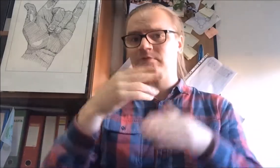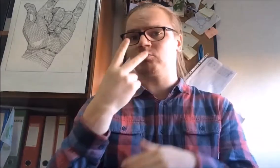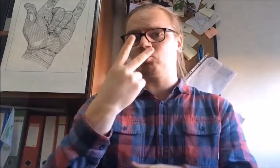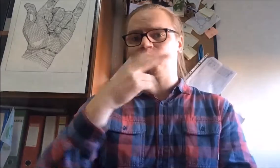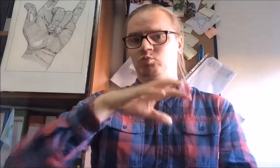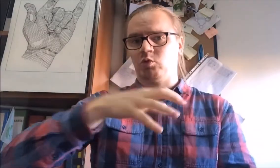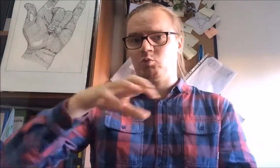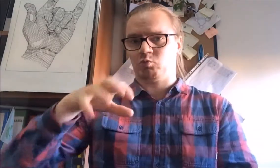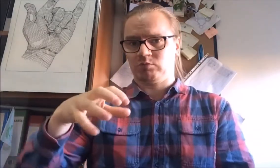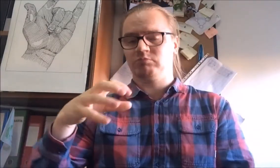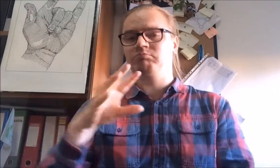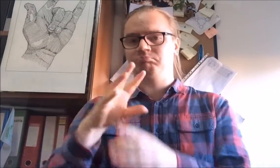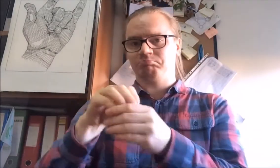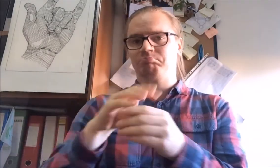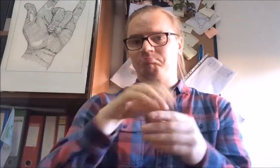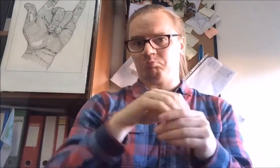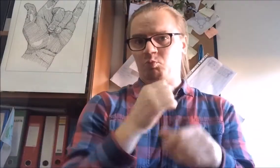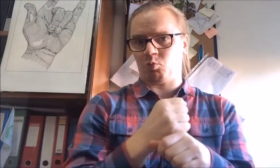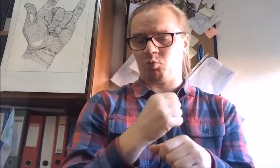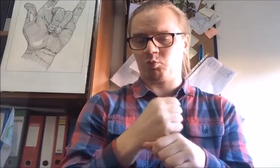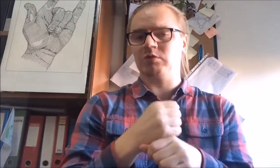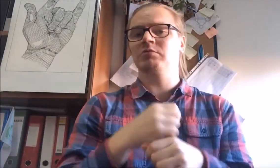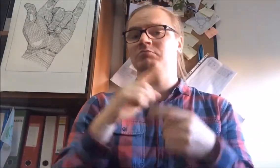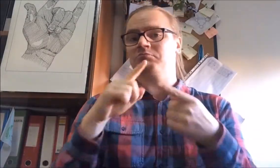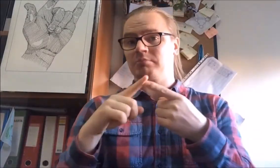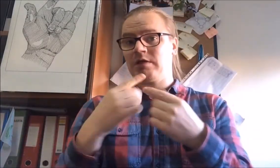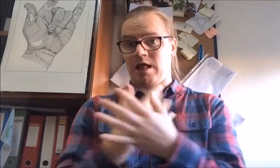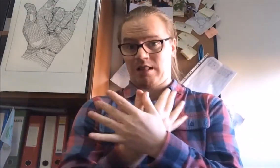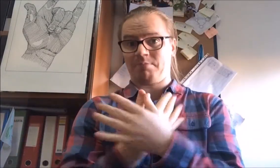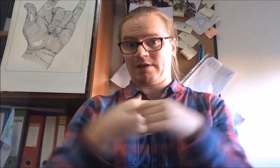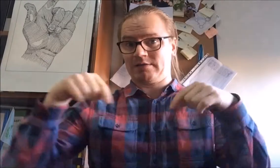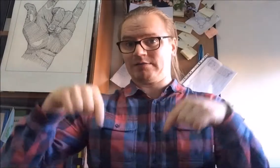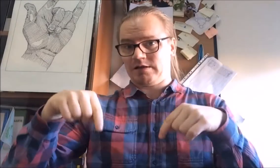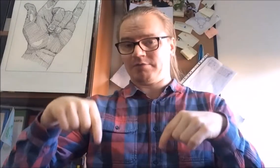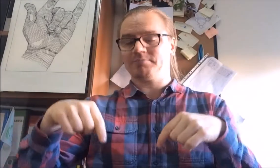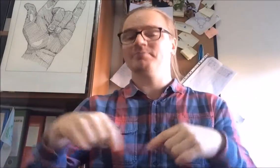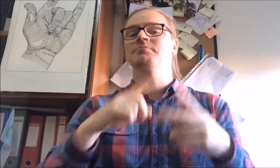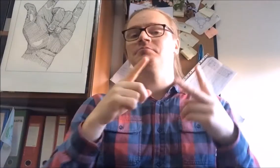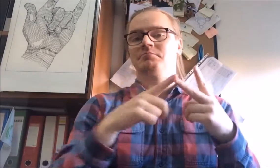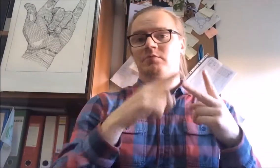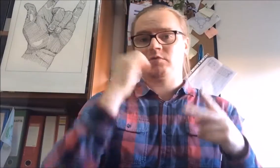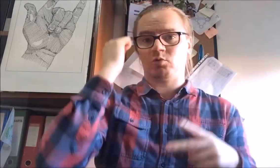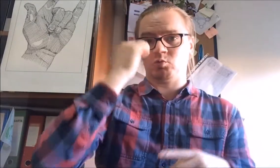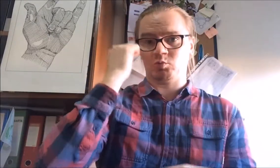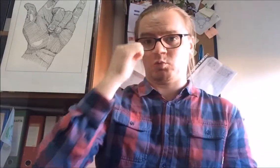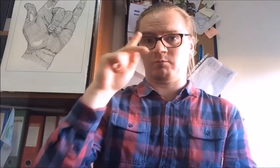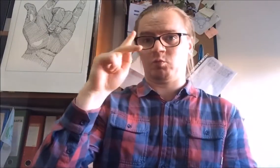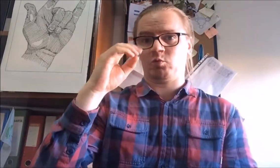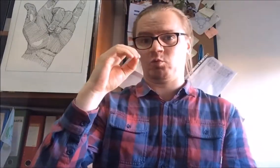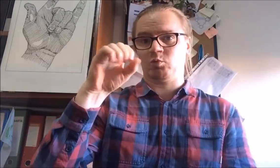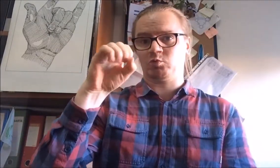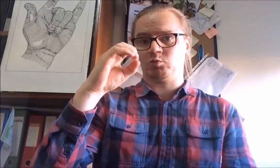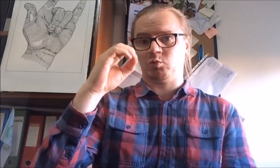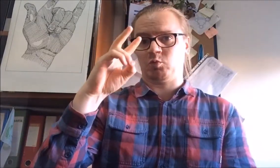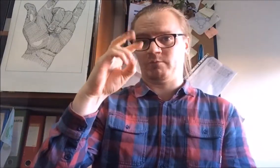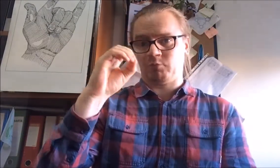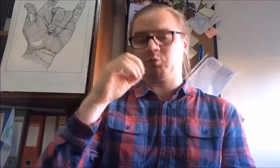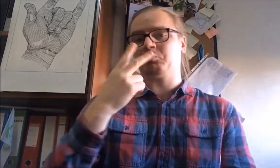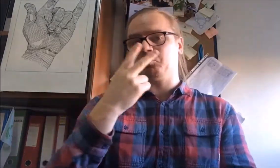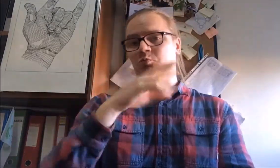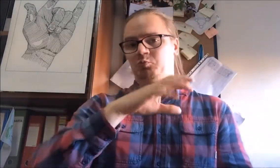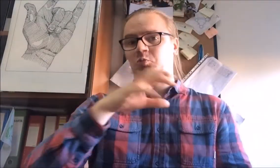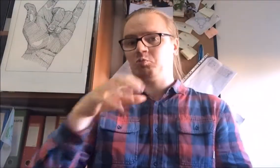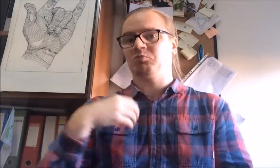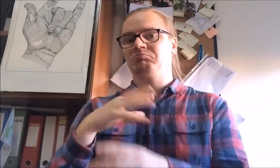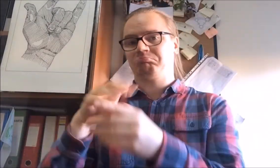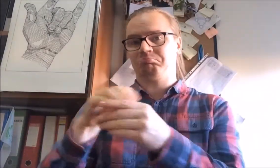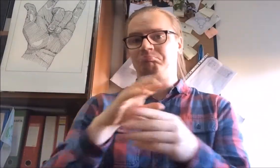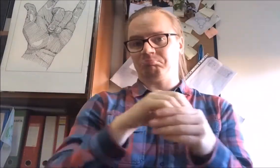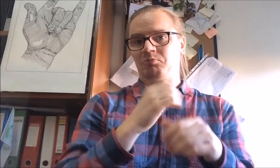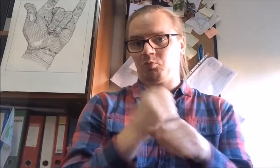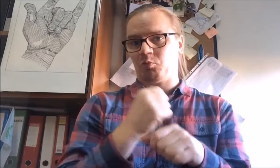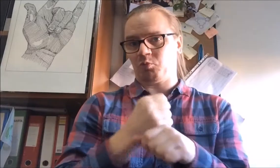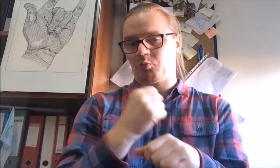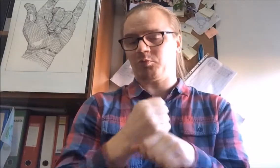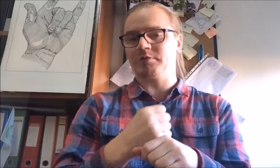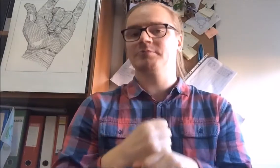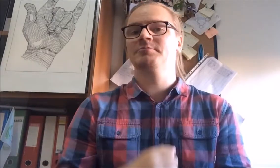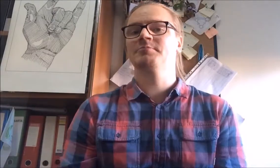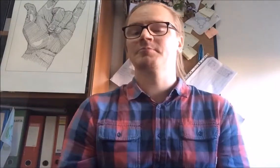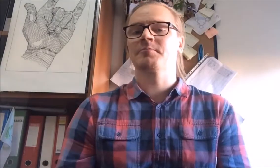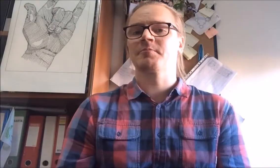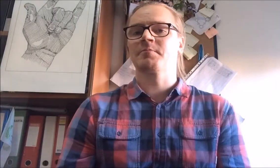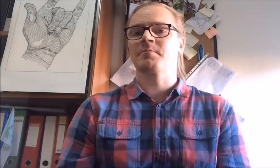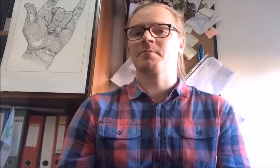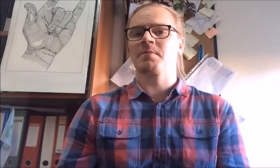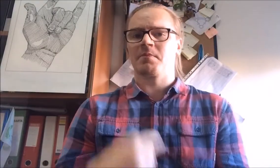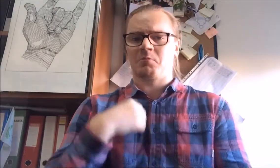My responsibility area is working with two countries – Albania and Kosovo.